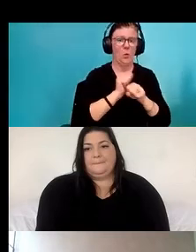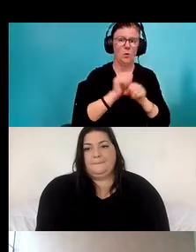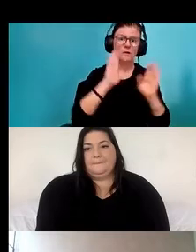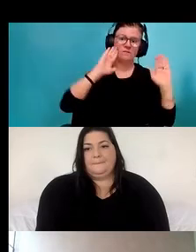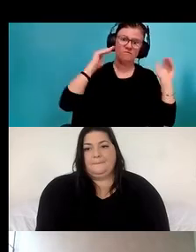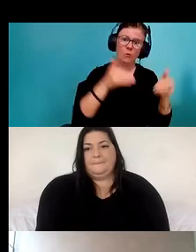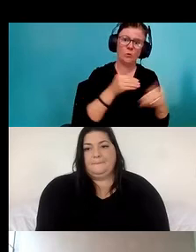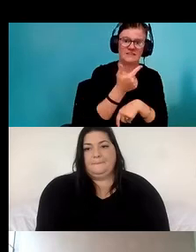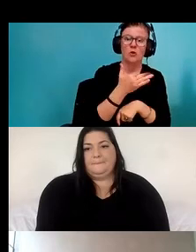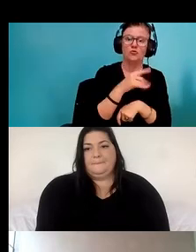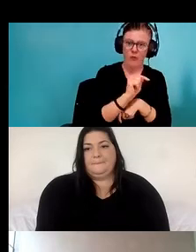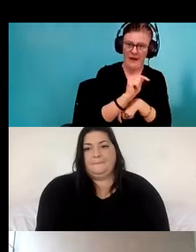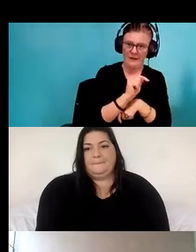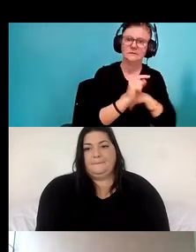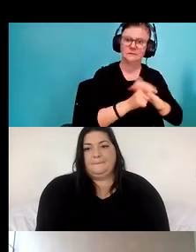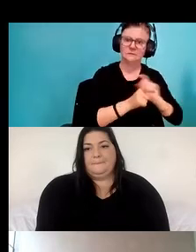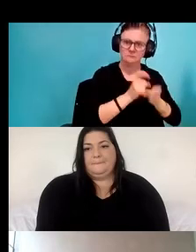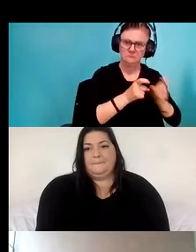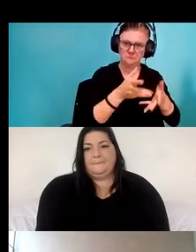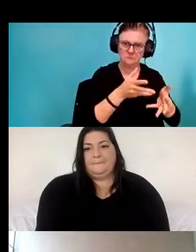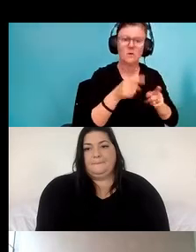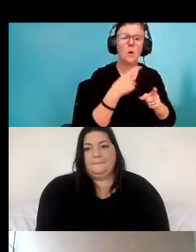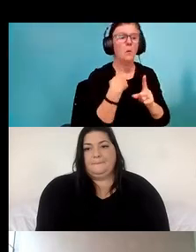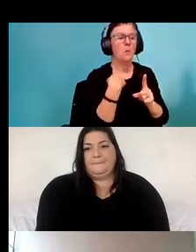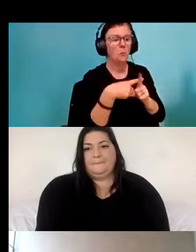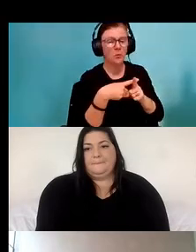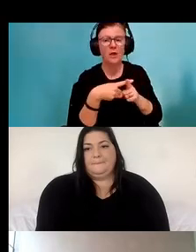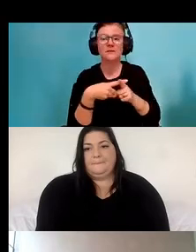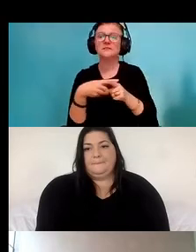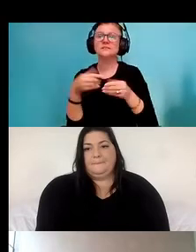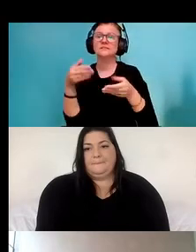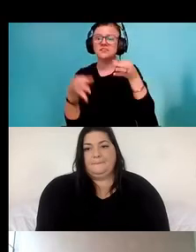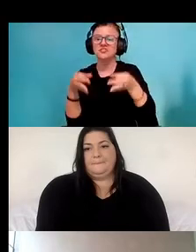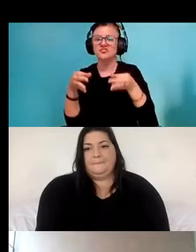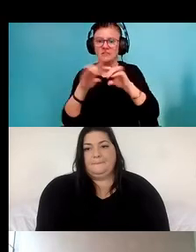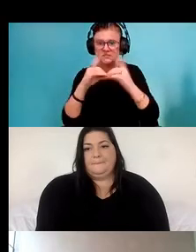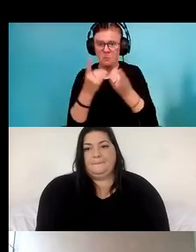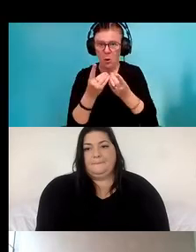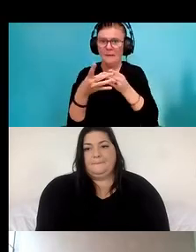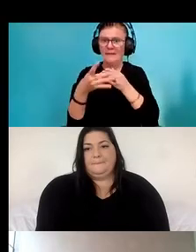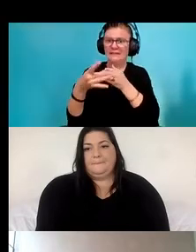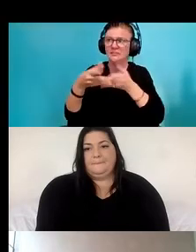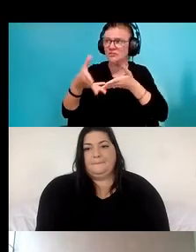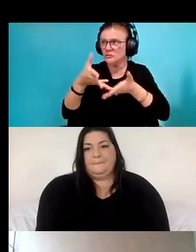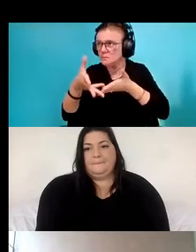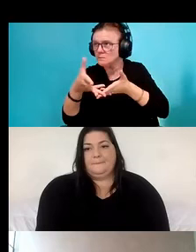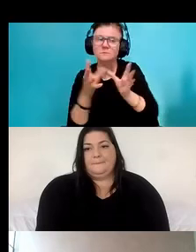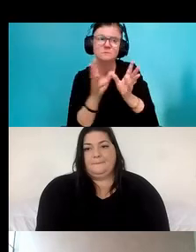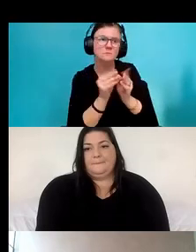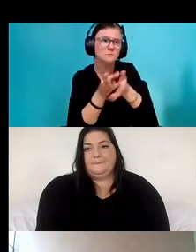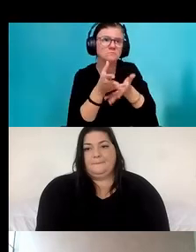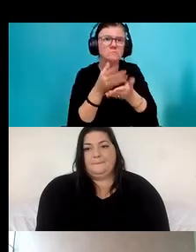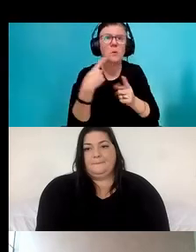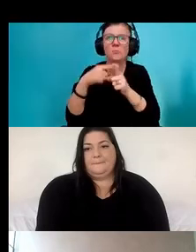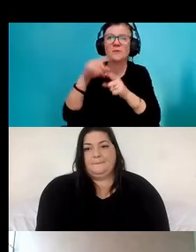they also provide leadership within the Justice Department and through partnerships with other federal agencies